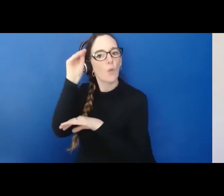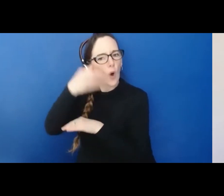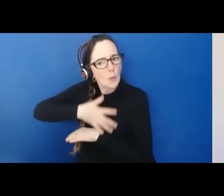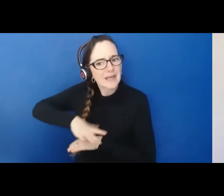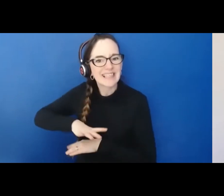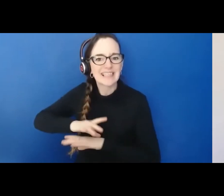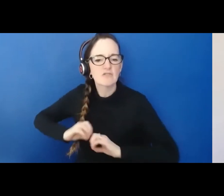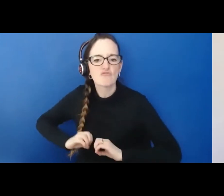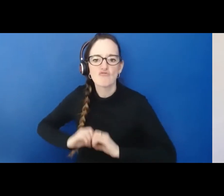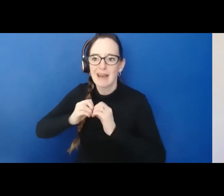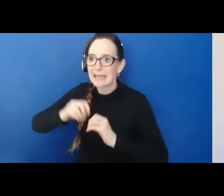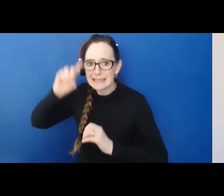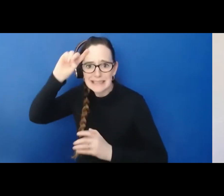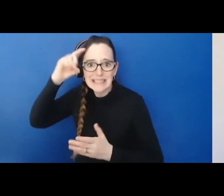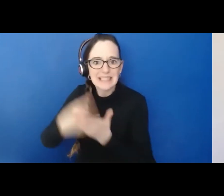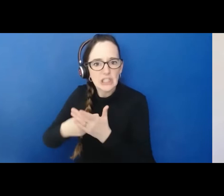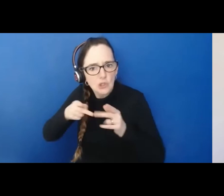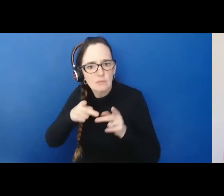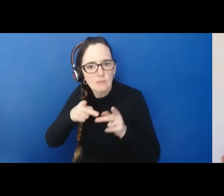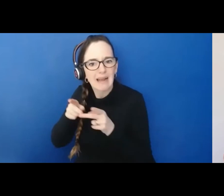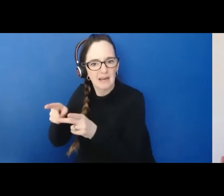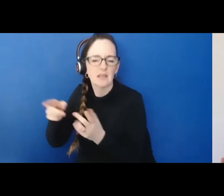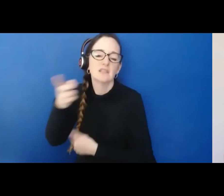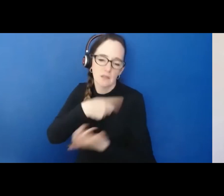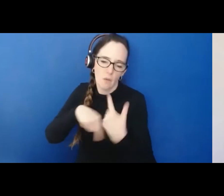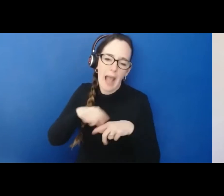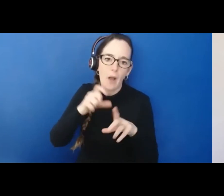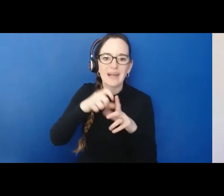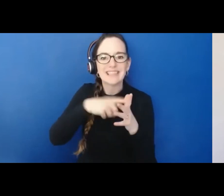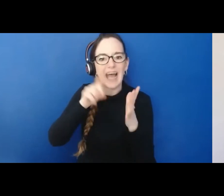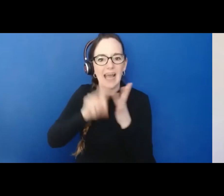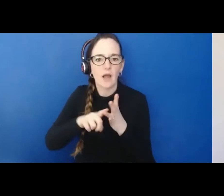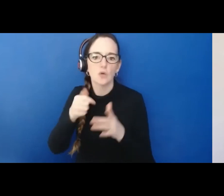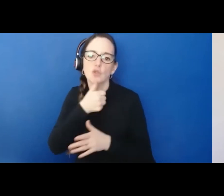So, our DAO using quadratic voting for decision making.